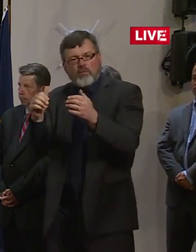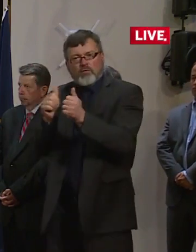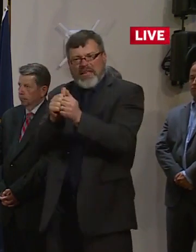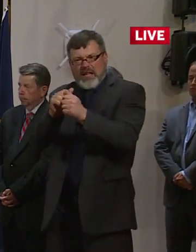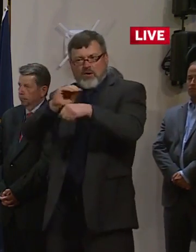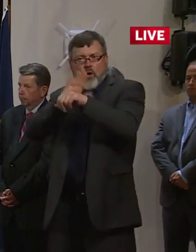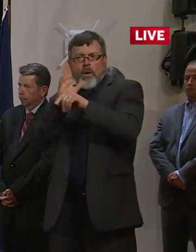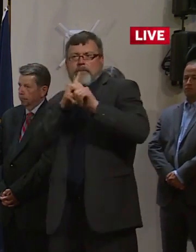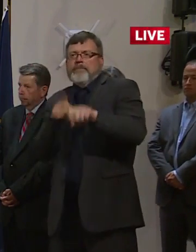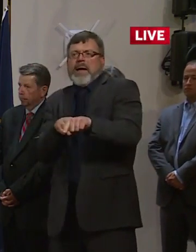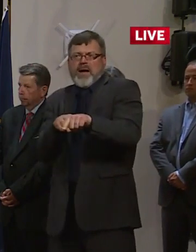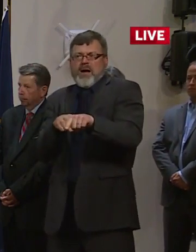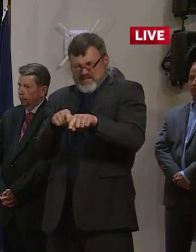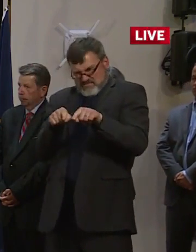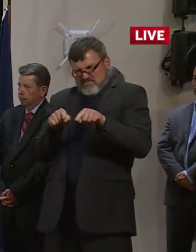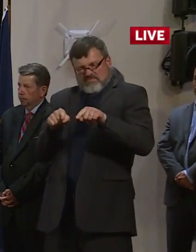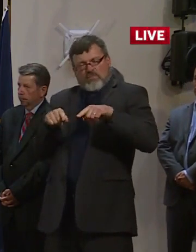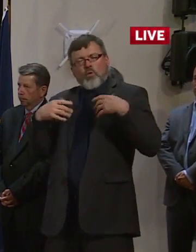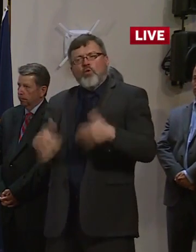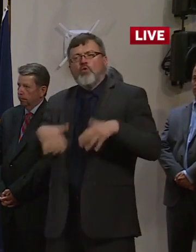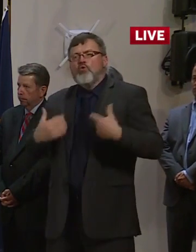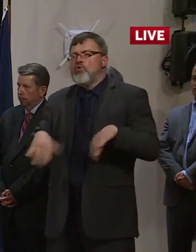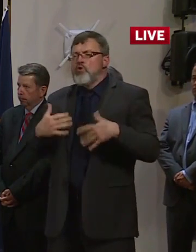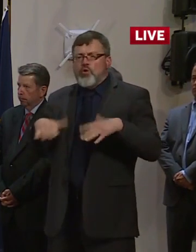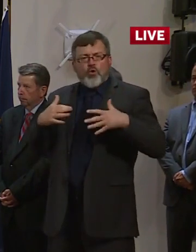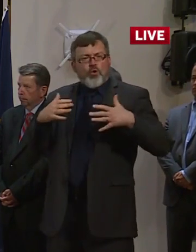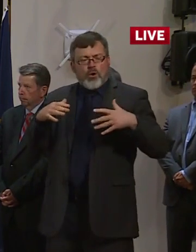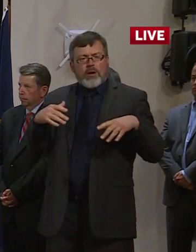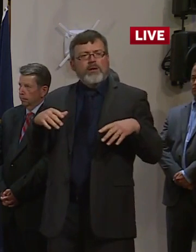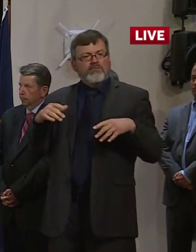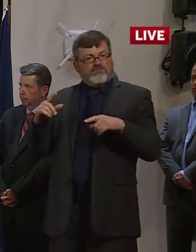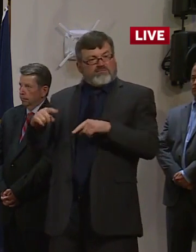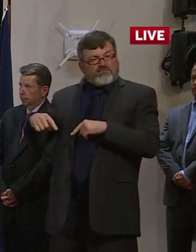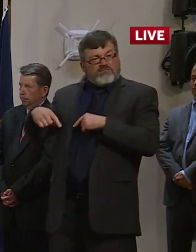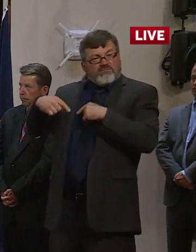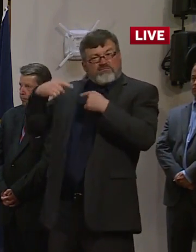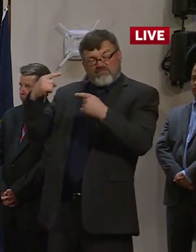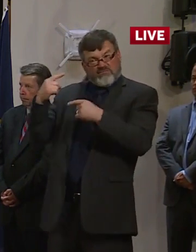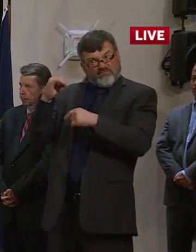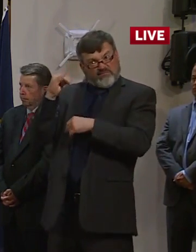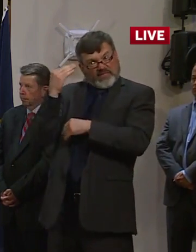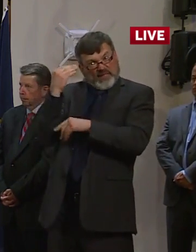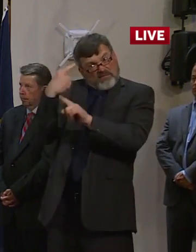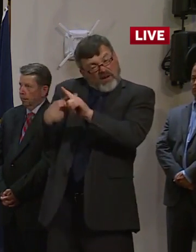CREW, AND ALL OF THOSE WHO HAD TO TURN THEIR FULL-TIME